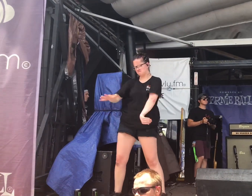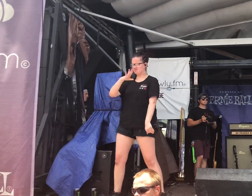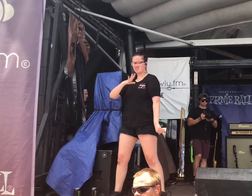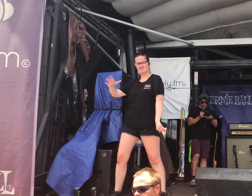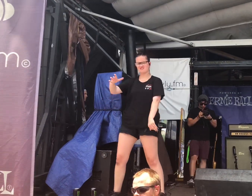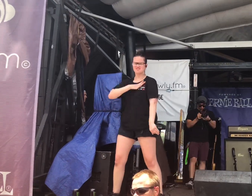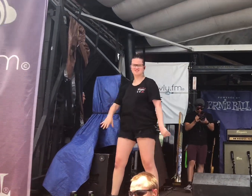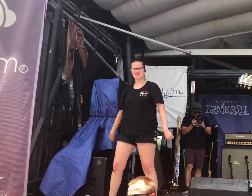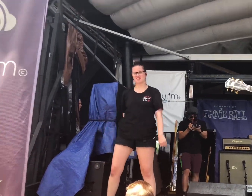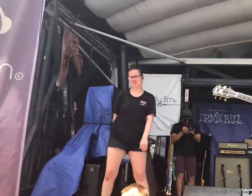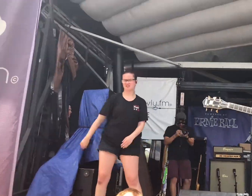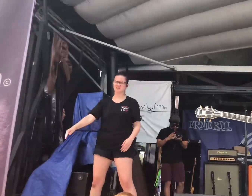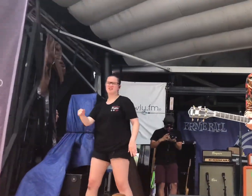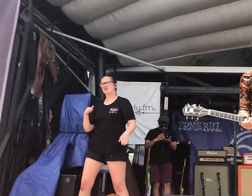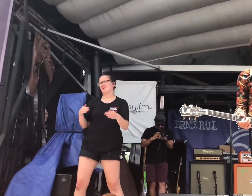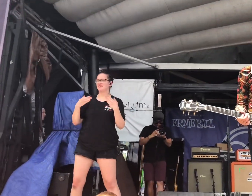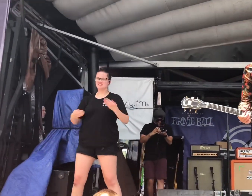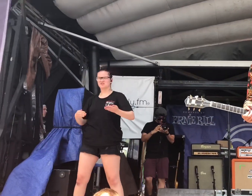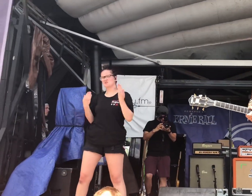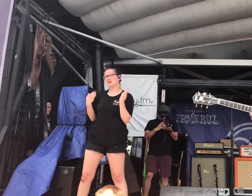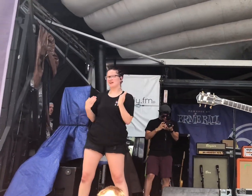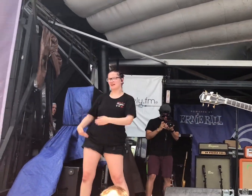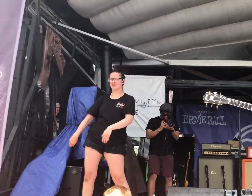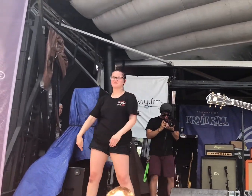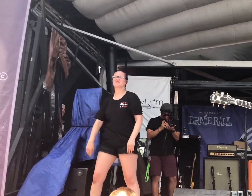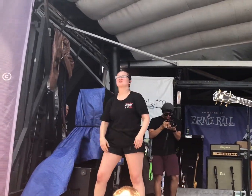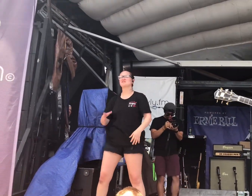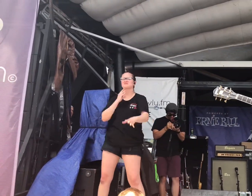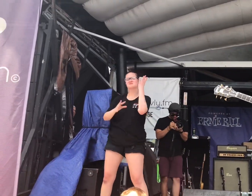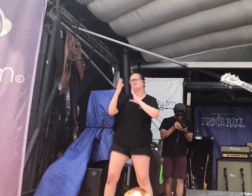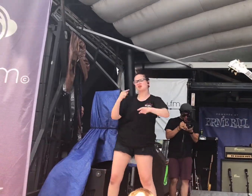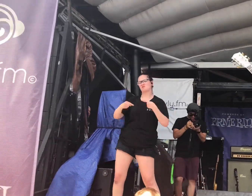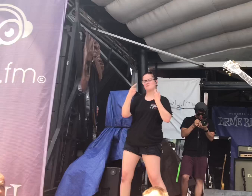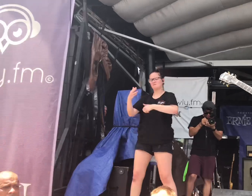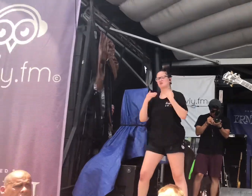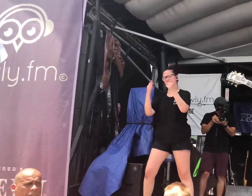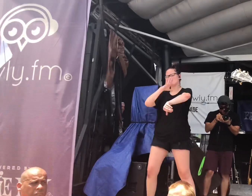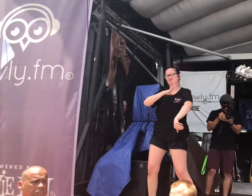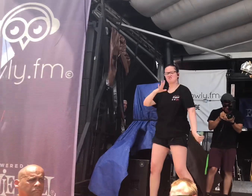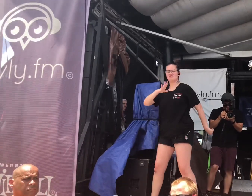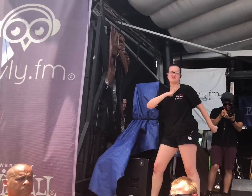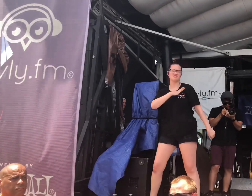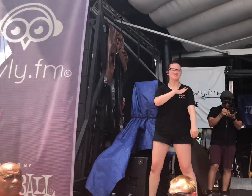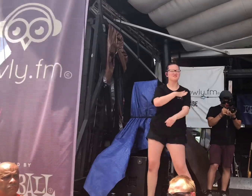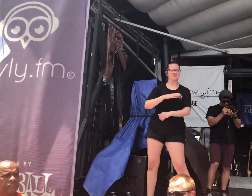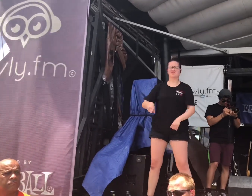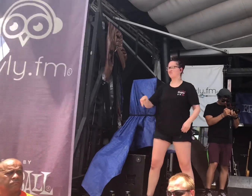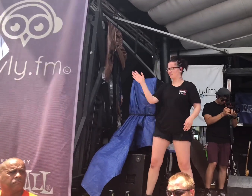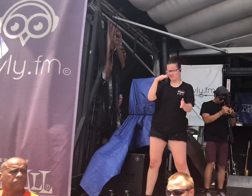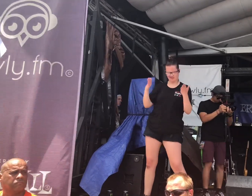I'm never ever going to change This's who I am Going to feel my own pain Haven't been here in years